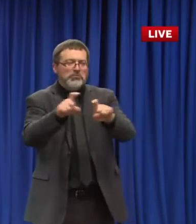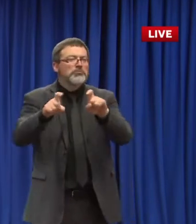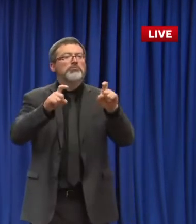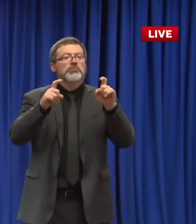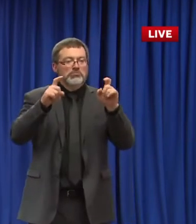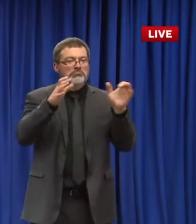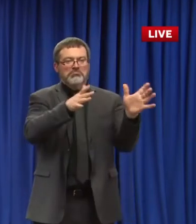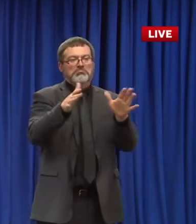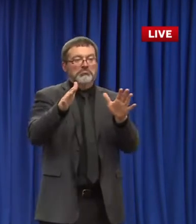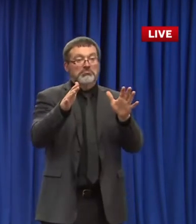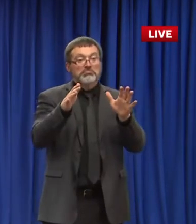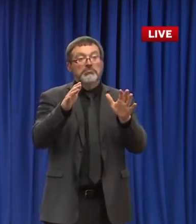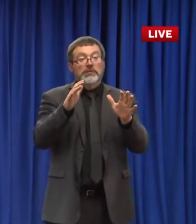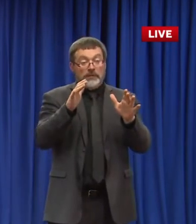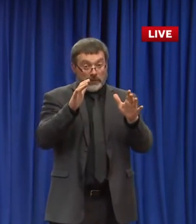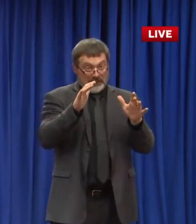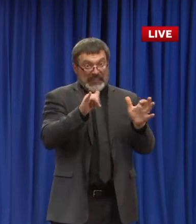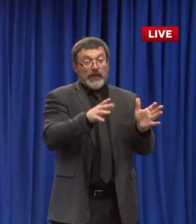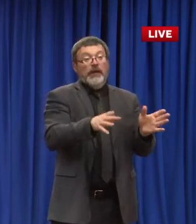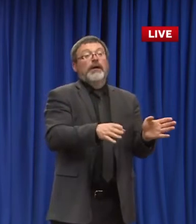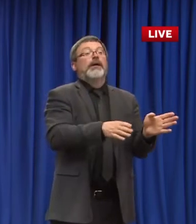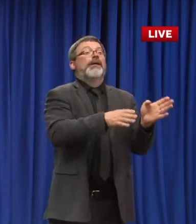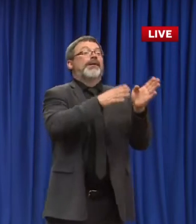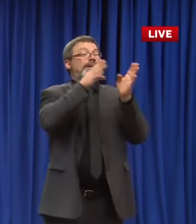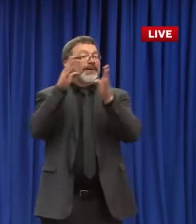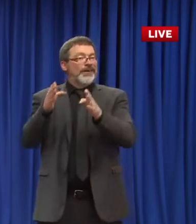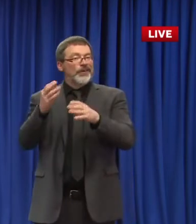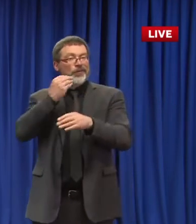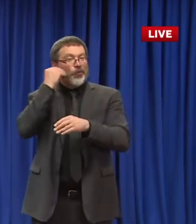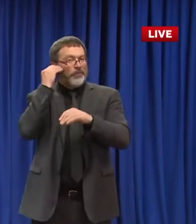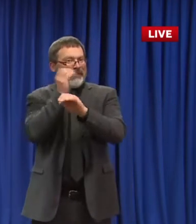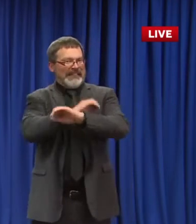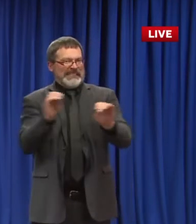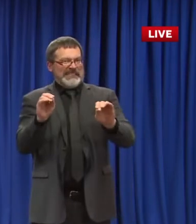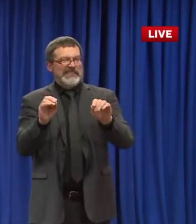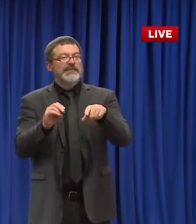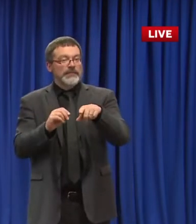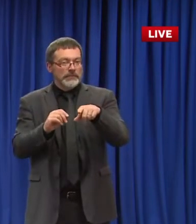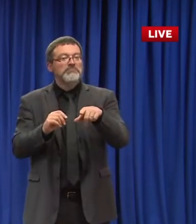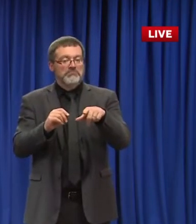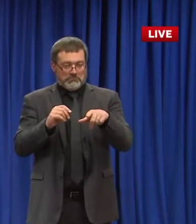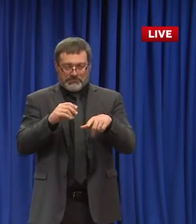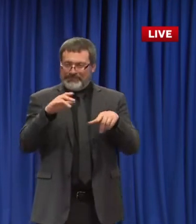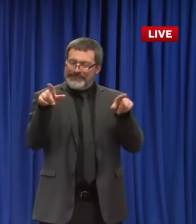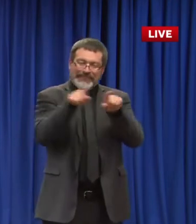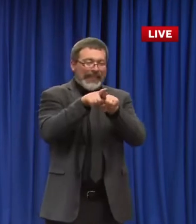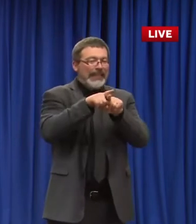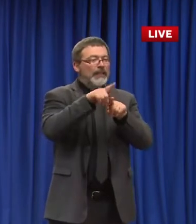WE WILL BE LOOKING AT A SENTINEL SURVEILLANCE PROJECT FOR HOMELESS SHELTERS AND PEOPLE THAT THAT FREQUENT HOMELESS SHELTERS.